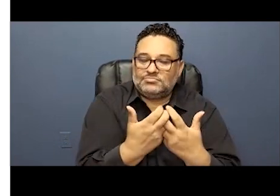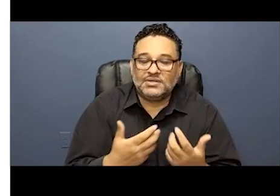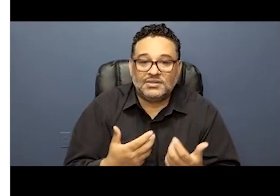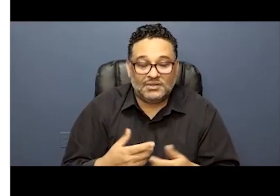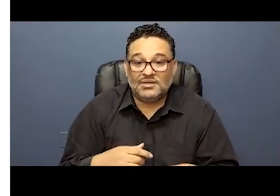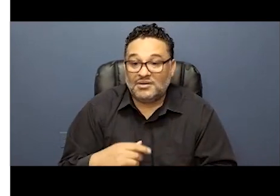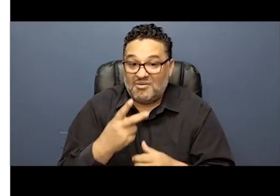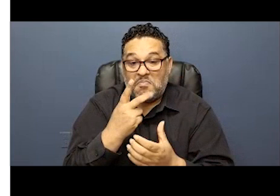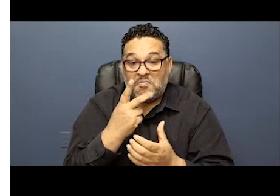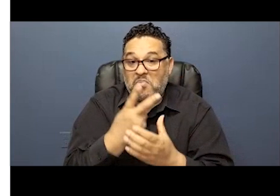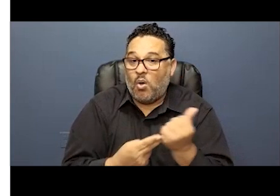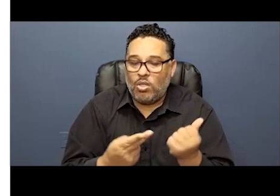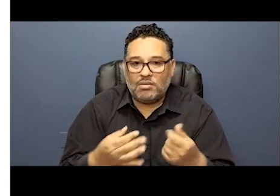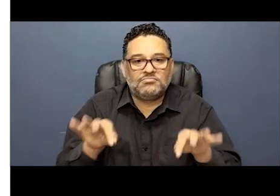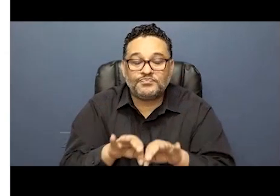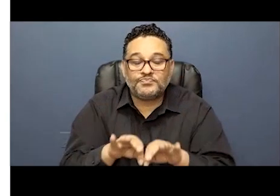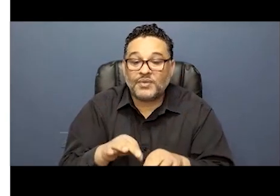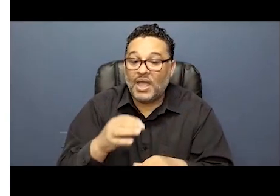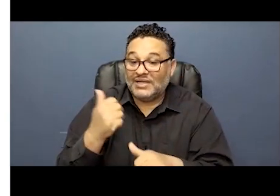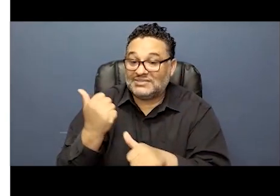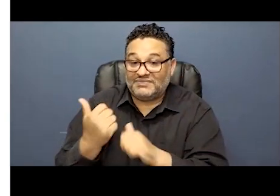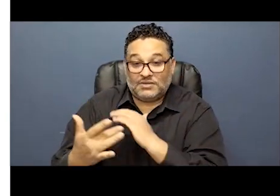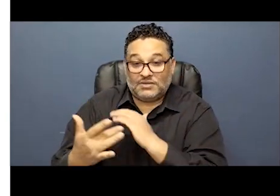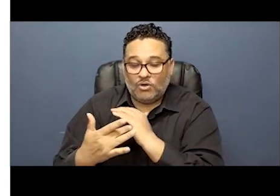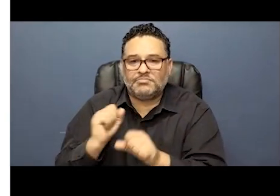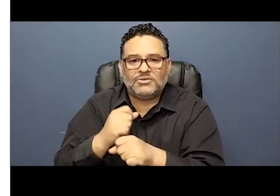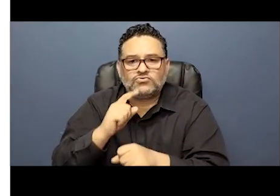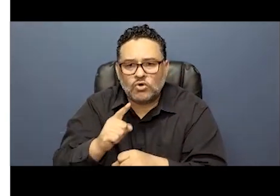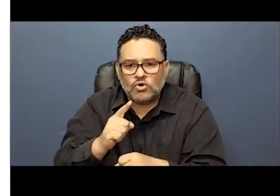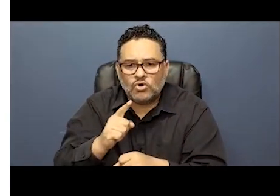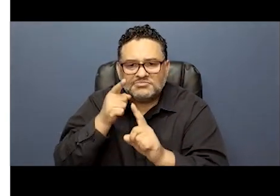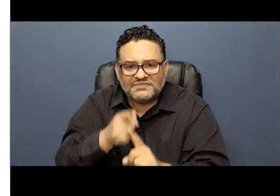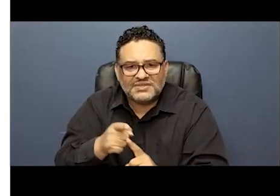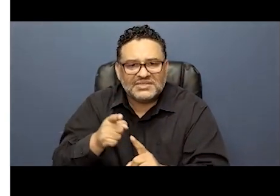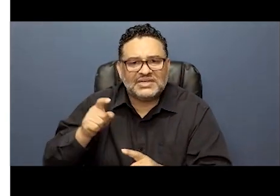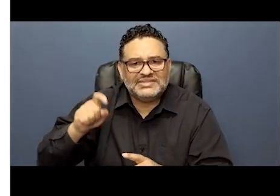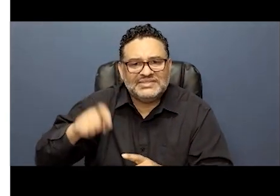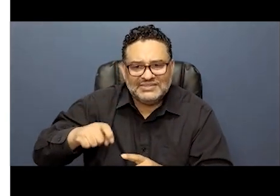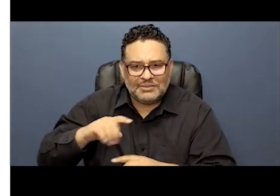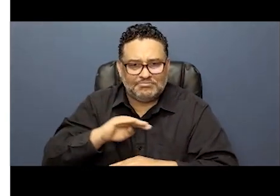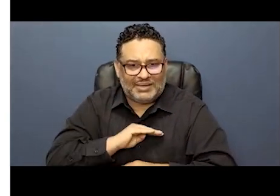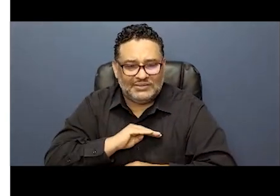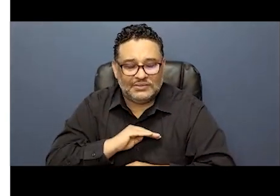Assistive technology ensures that specific needs are met, while mainstream tools with accessible